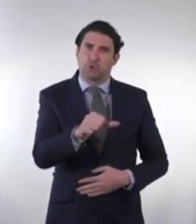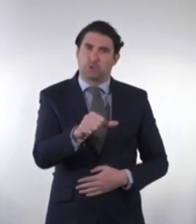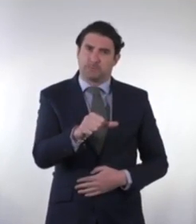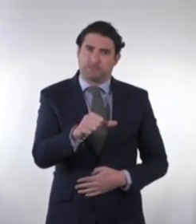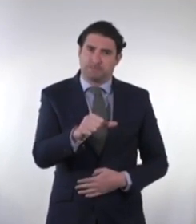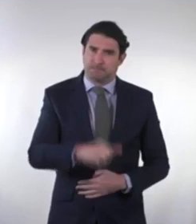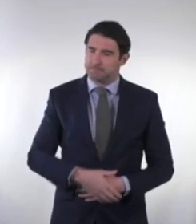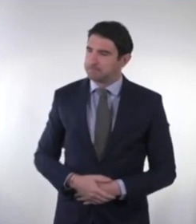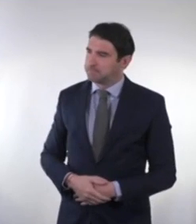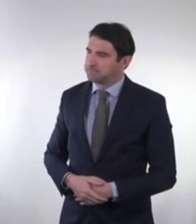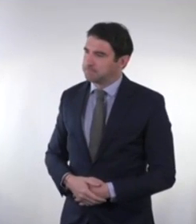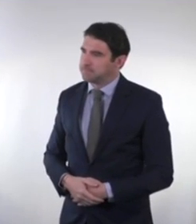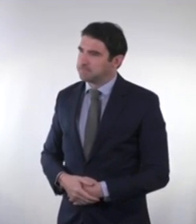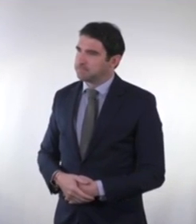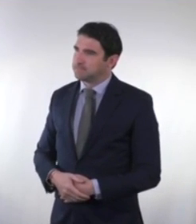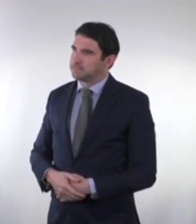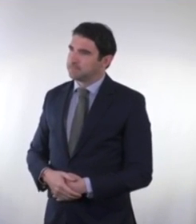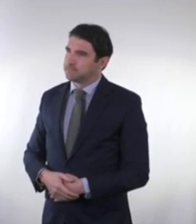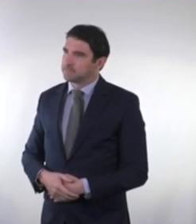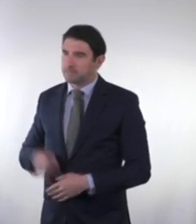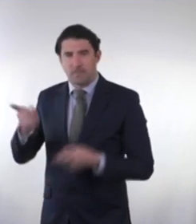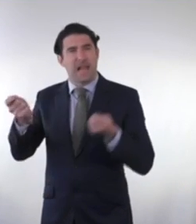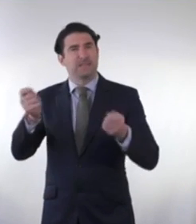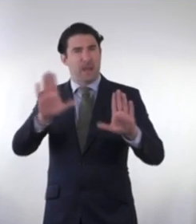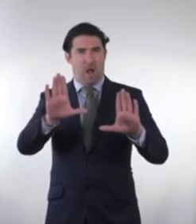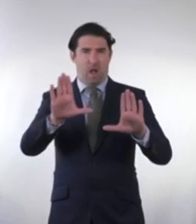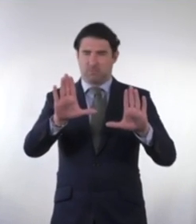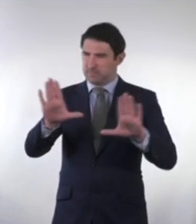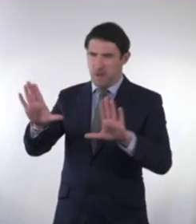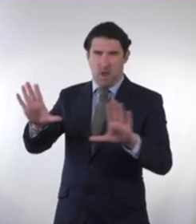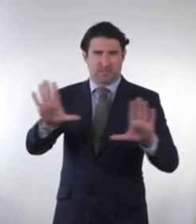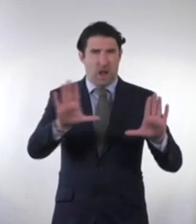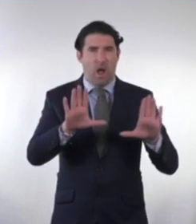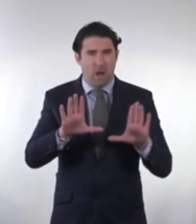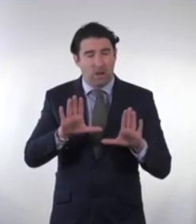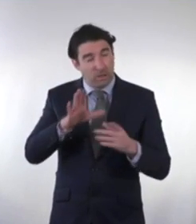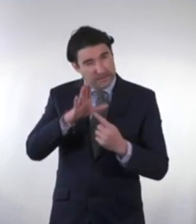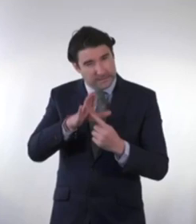of representing areas with an honourable history of supporting refugees. What plans does he have